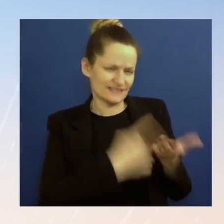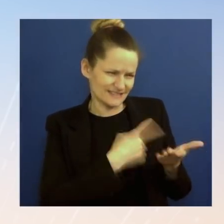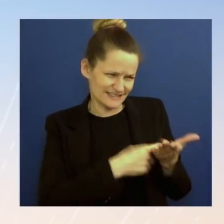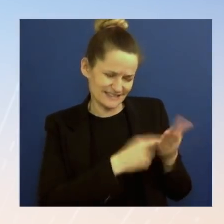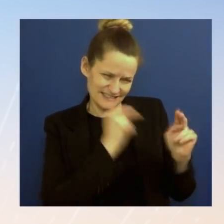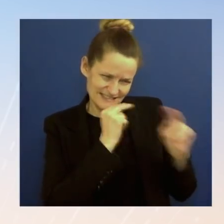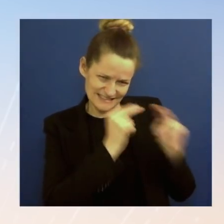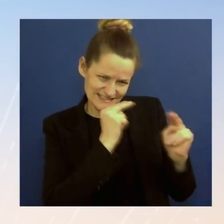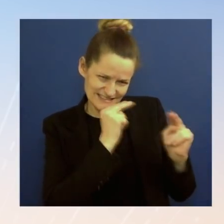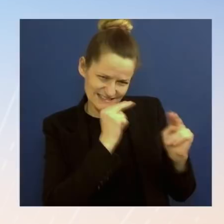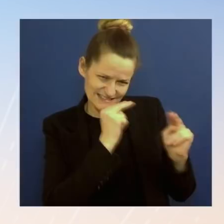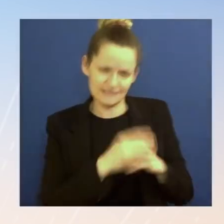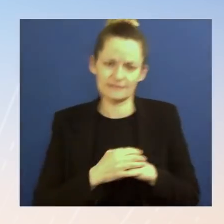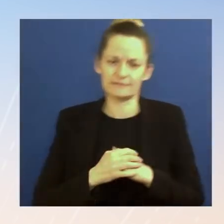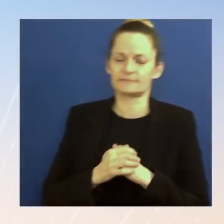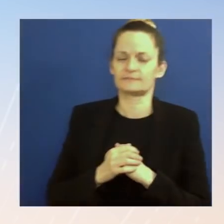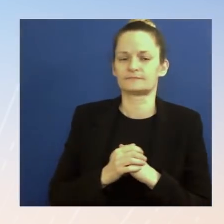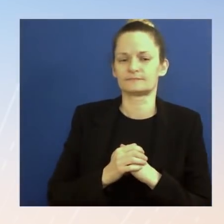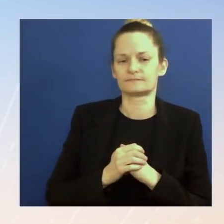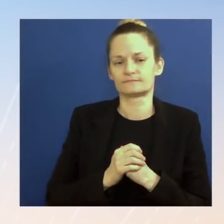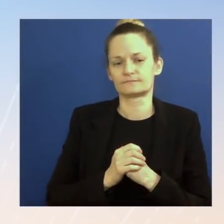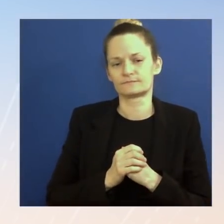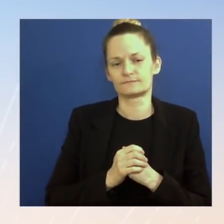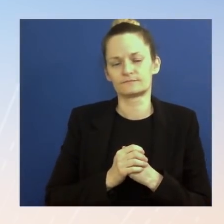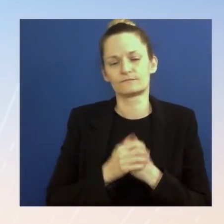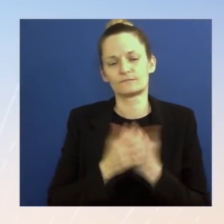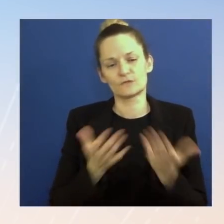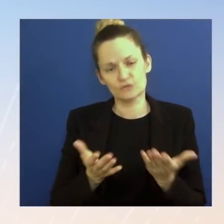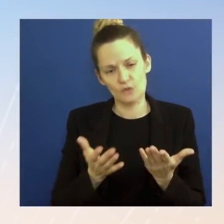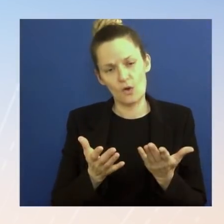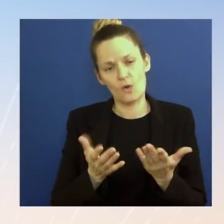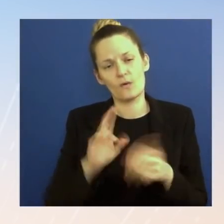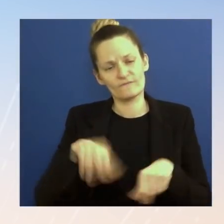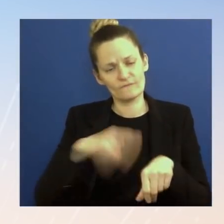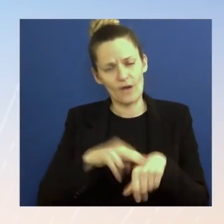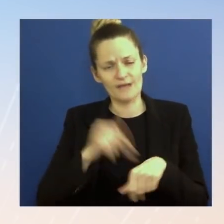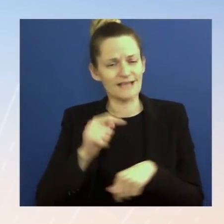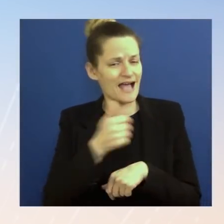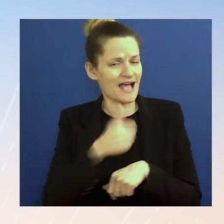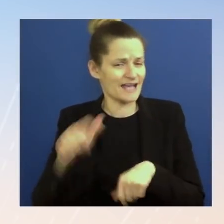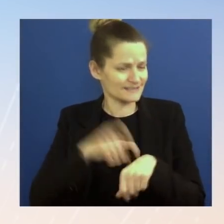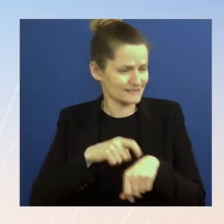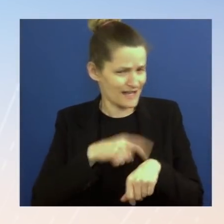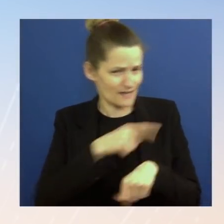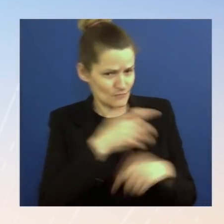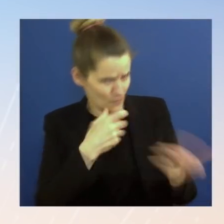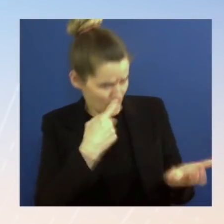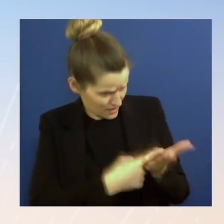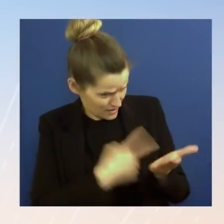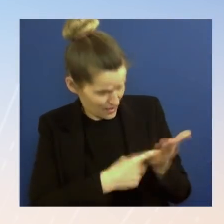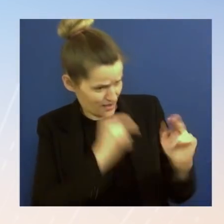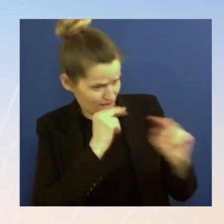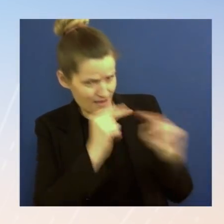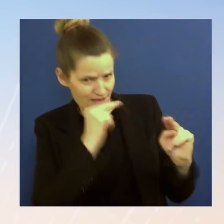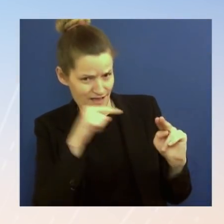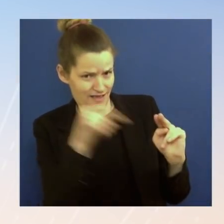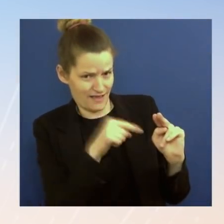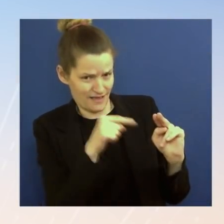diplomacy requires engaging in good faith to de-escalate. And what we're really looking for is evidence of that.